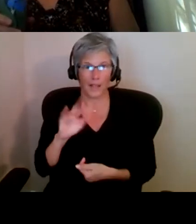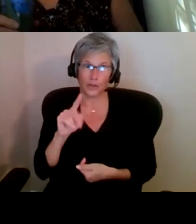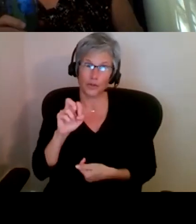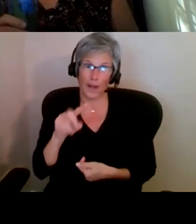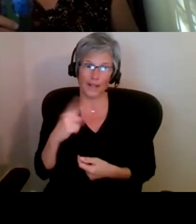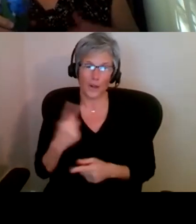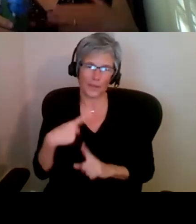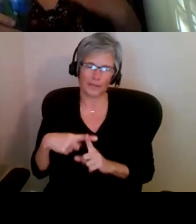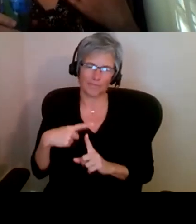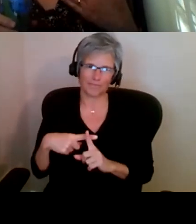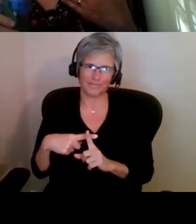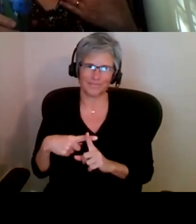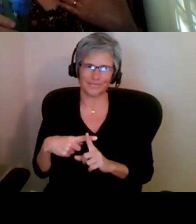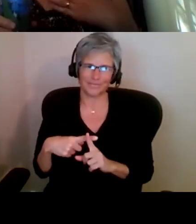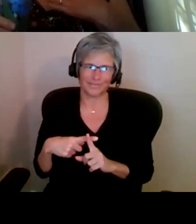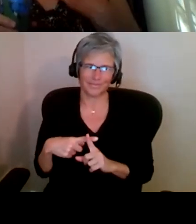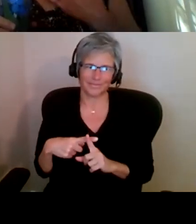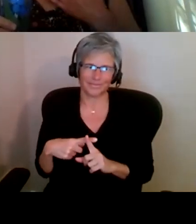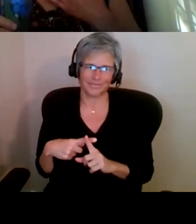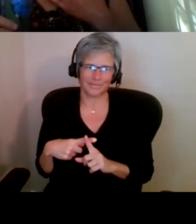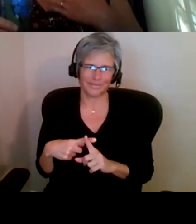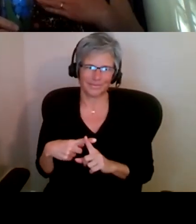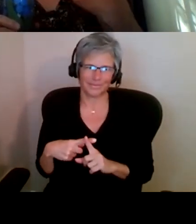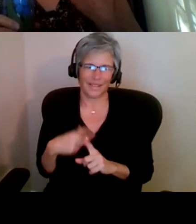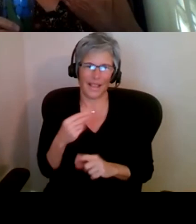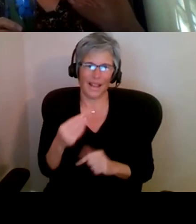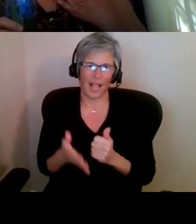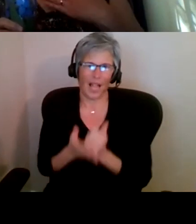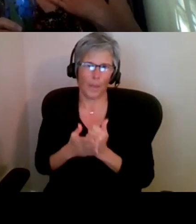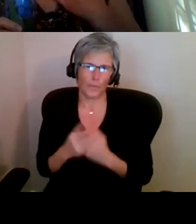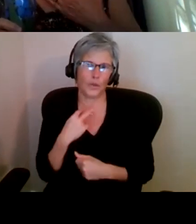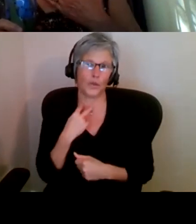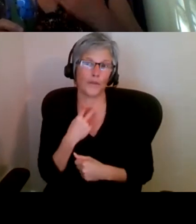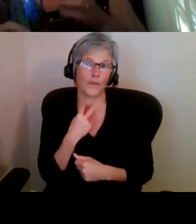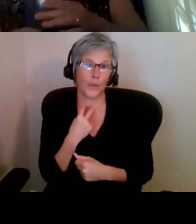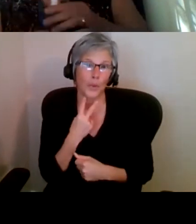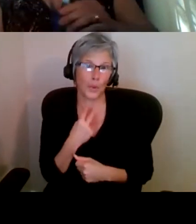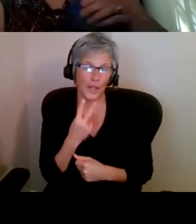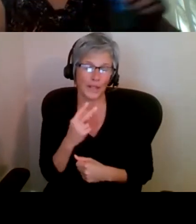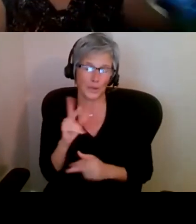it also helps you stay hydrated with your voice and how people can hear you and you just